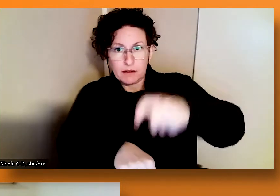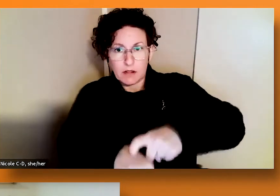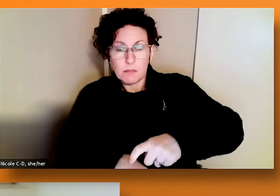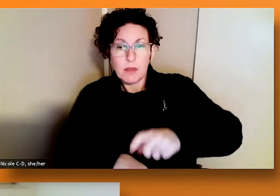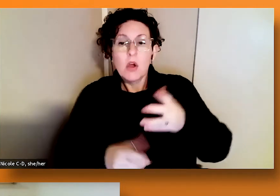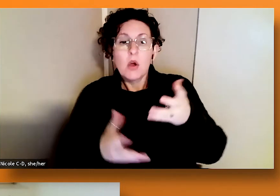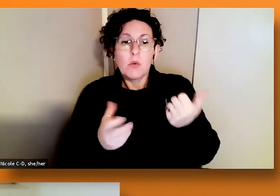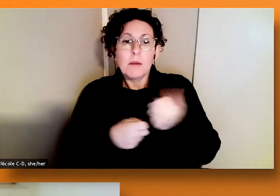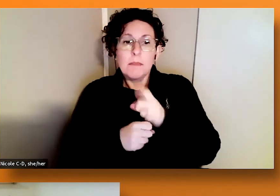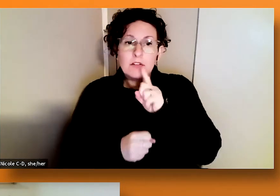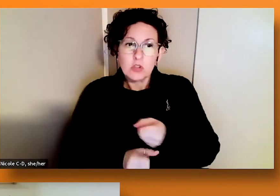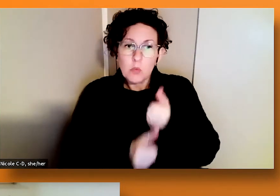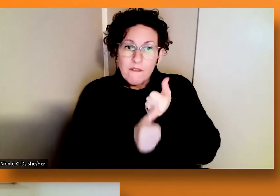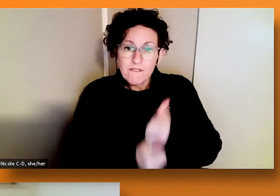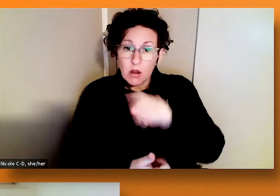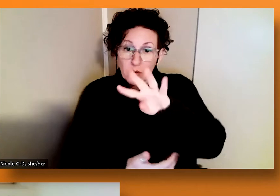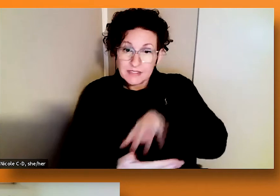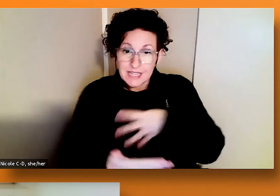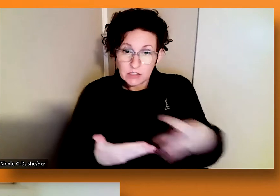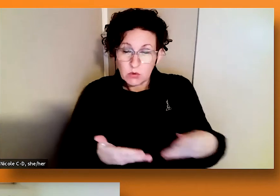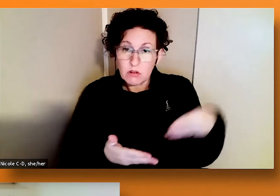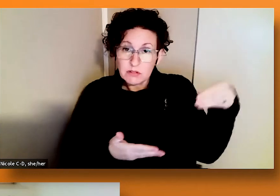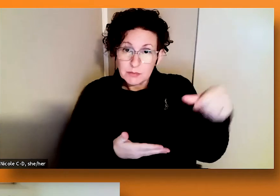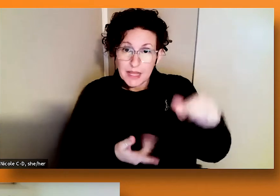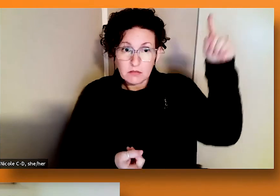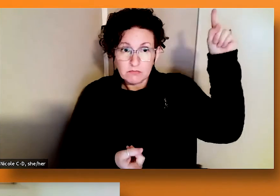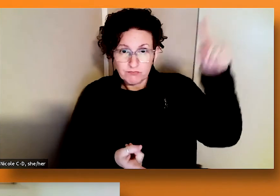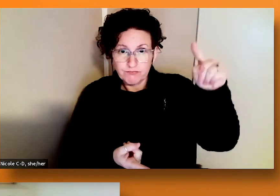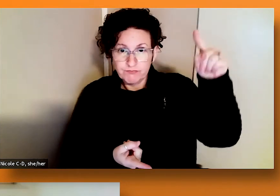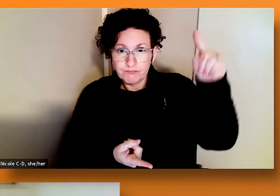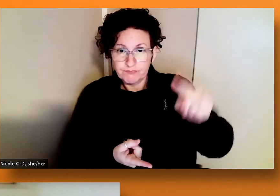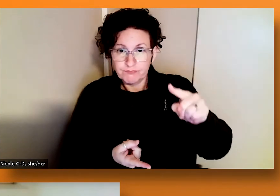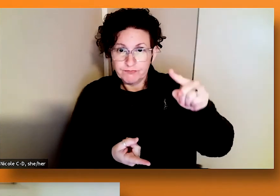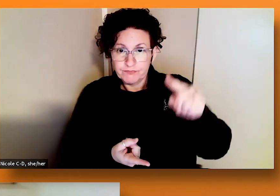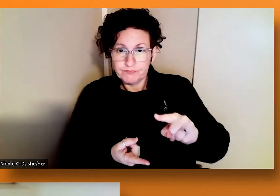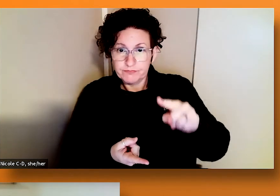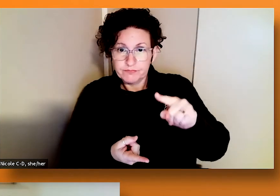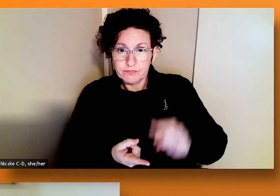so that we're spending down according to the grant plan